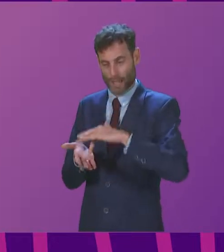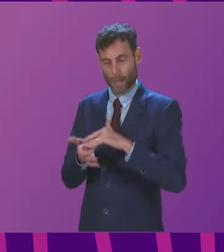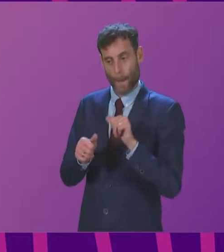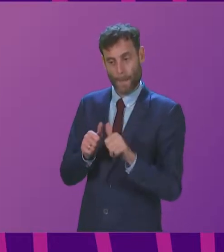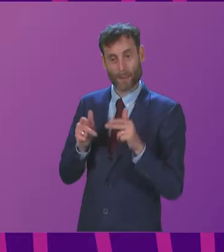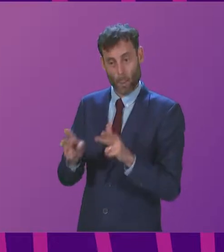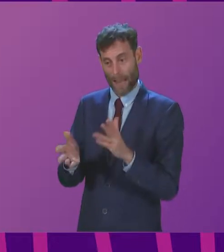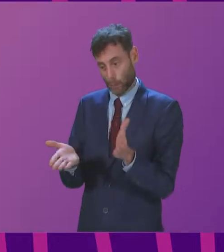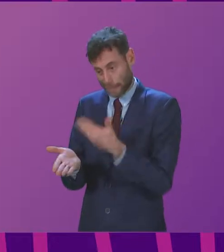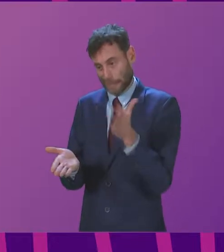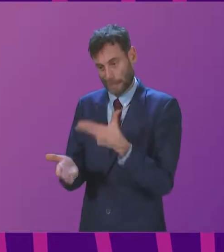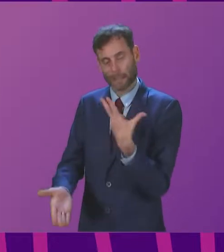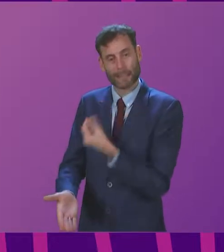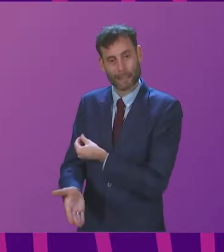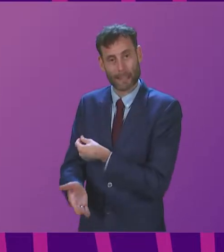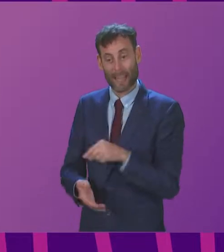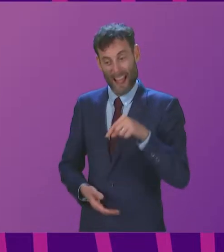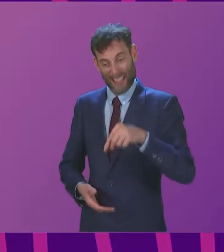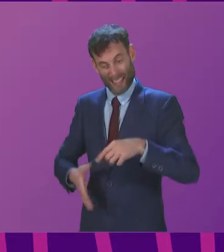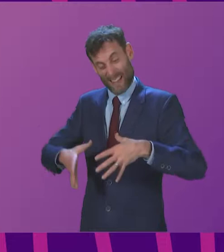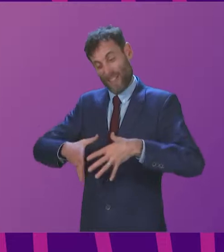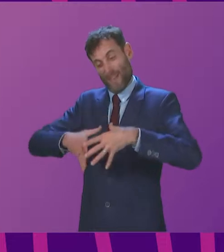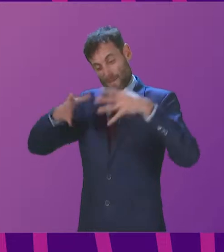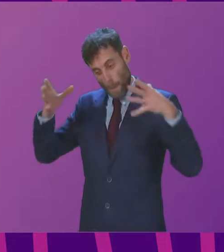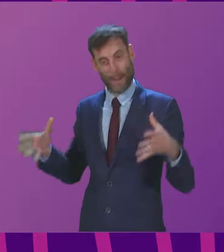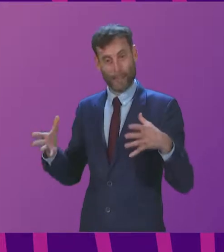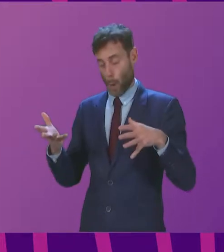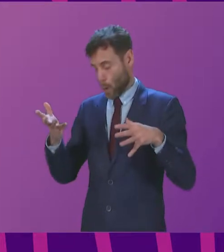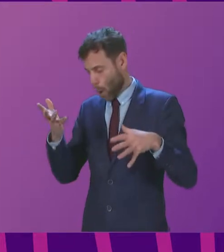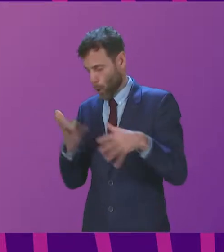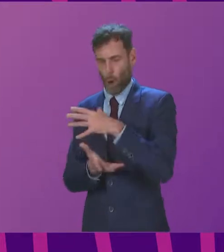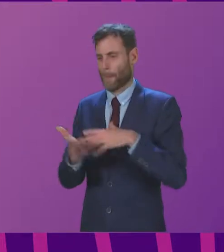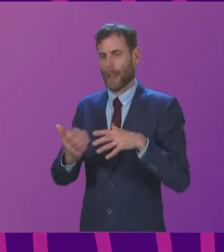The vaccination programme is the biggest and most complex ever conducted—that is true, I am sure,